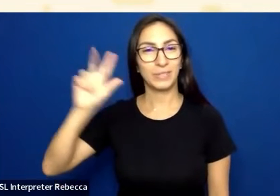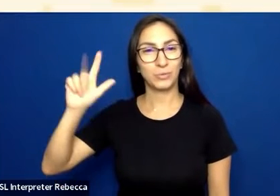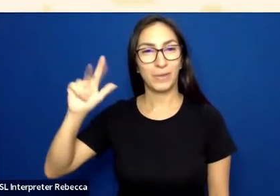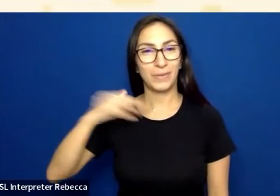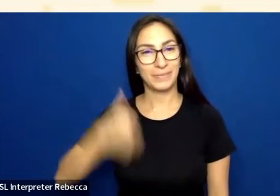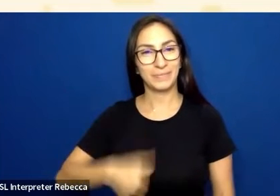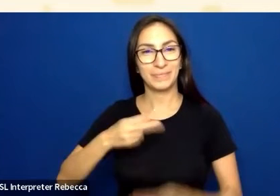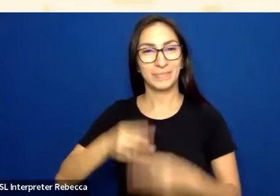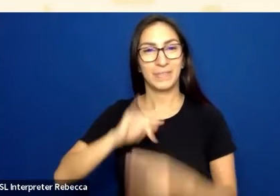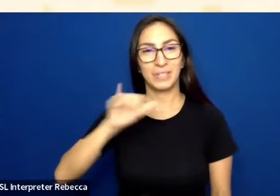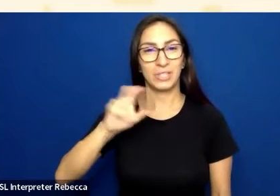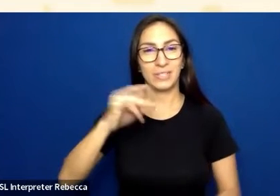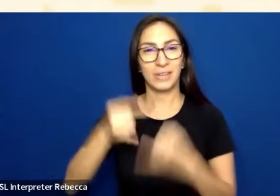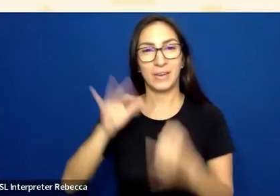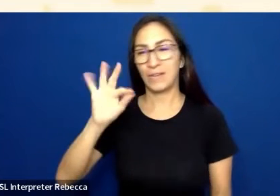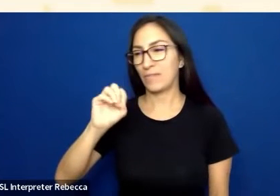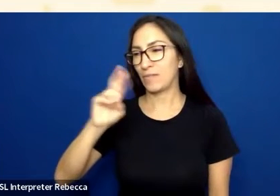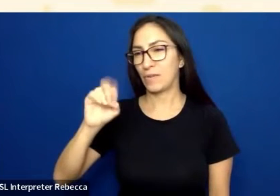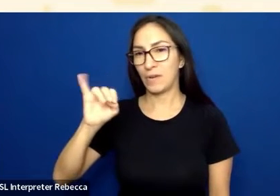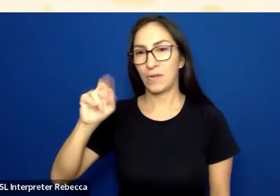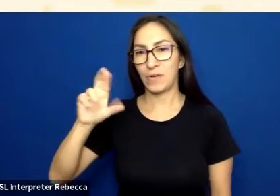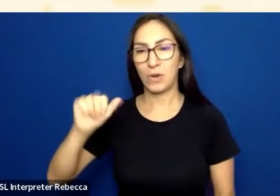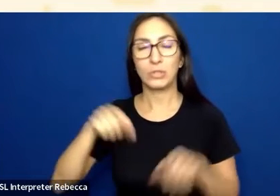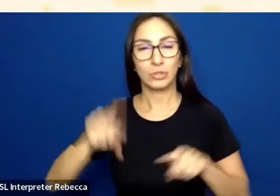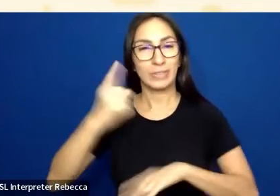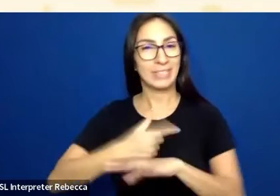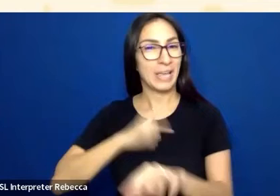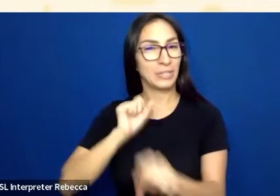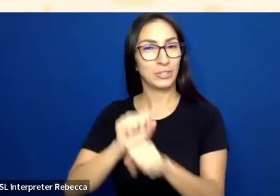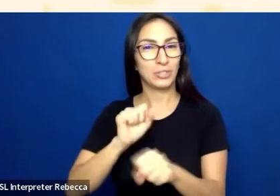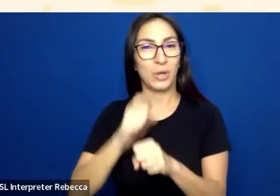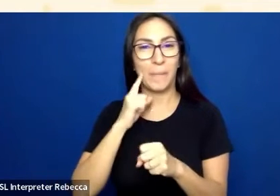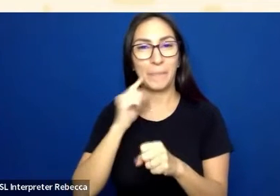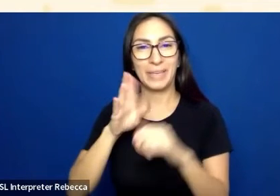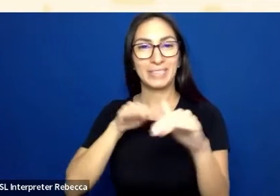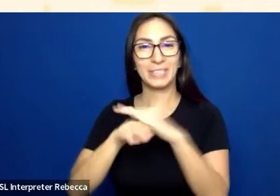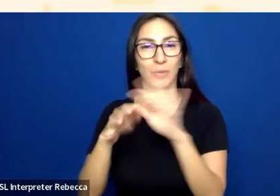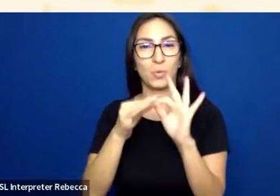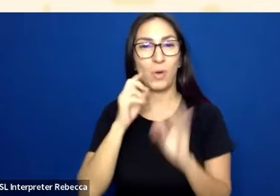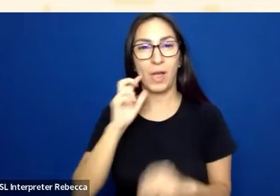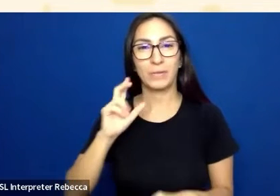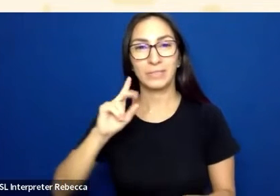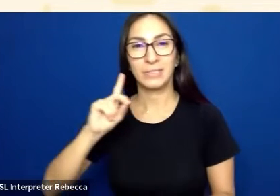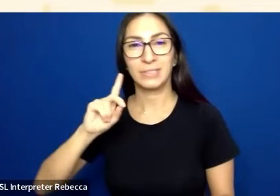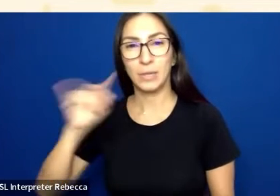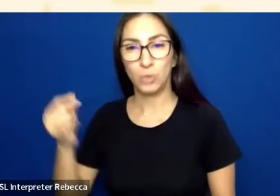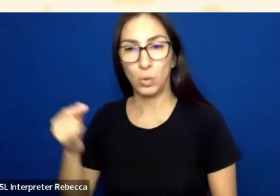My day job, I am the accessibility lead for consumer products at Dow Jones. But for today, I will be your host.